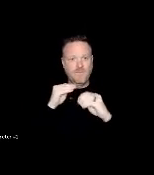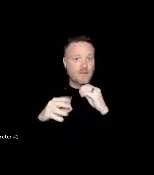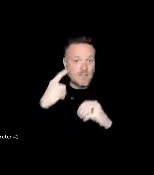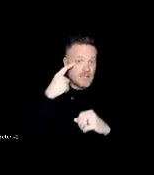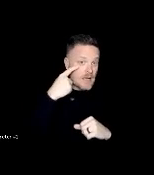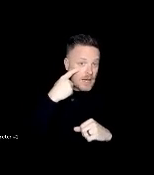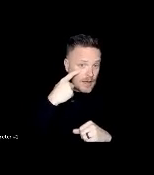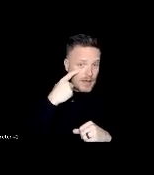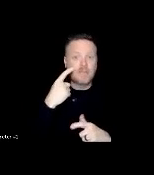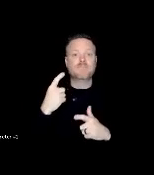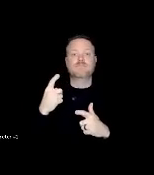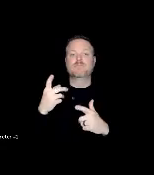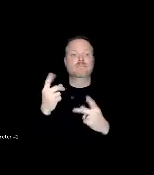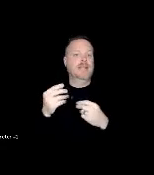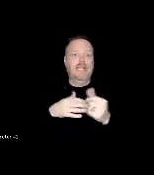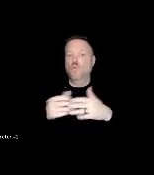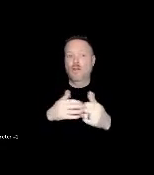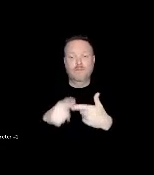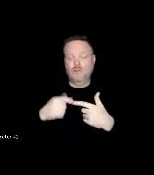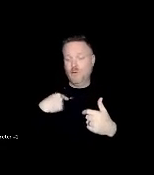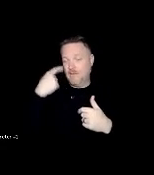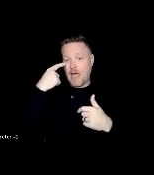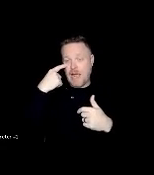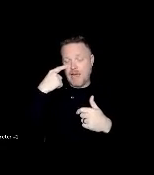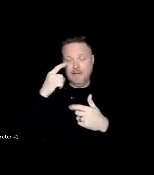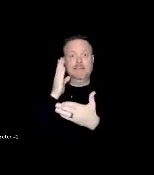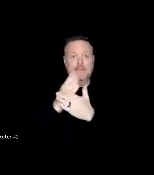did whatever to get his eye to stop drooping and then put everything back.